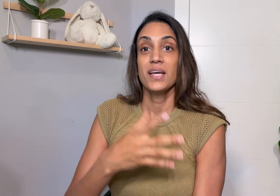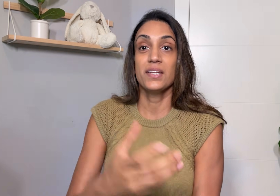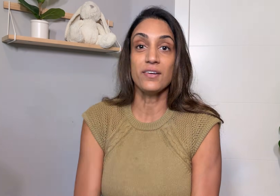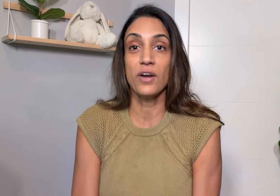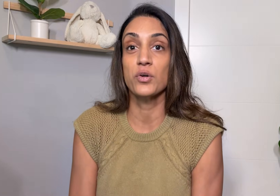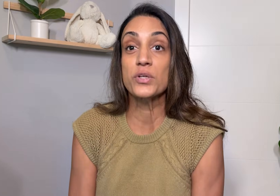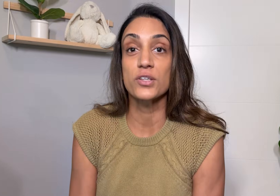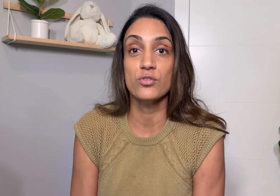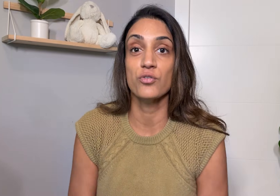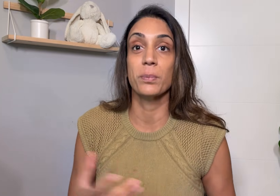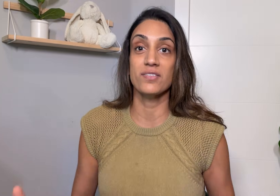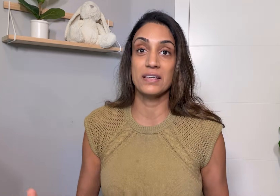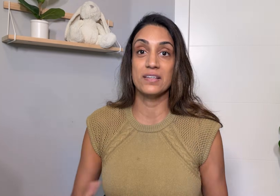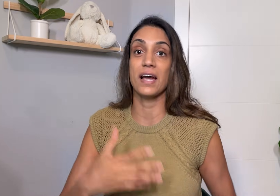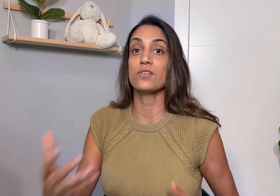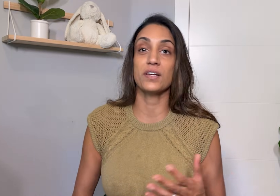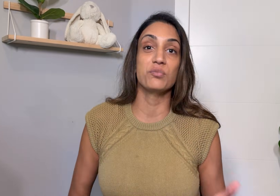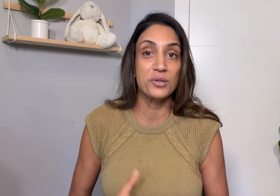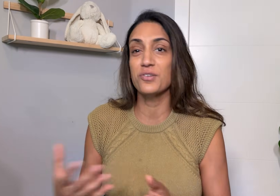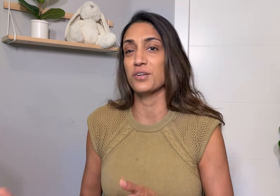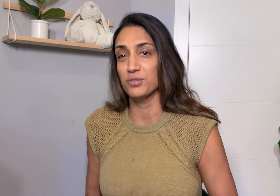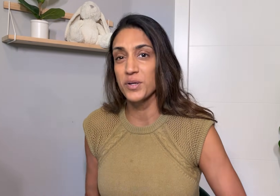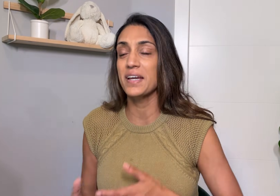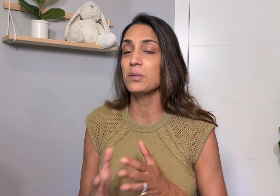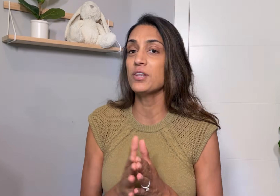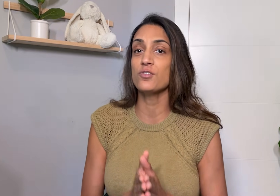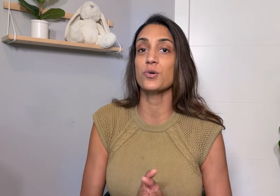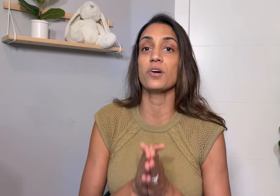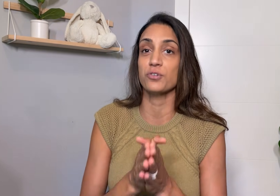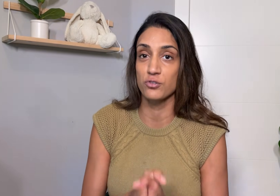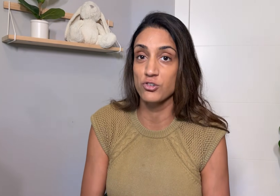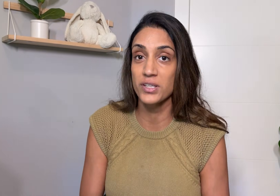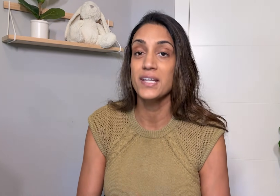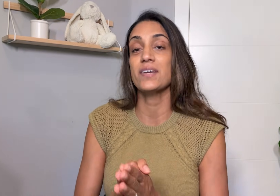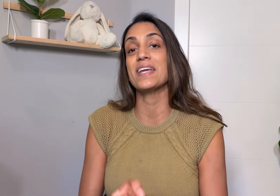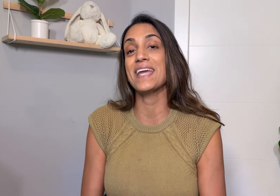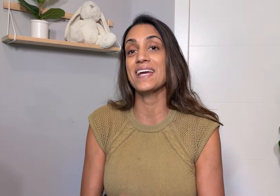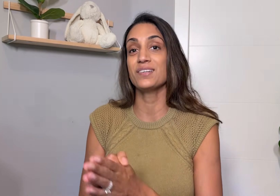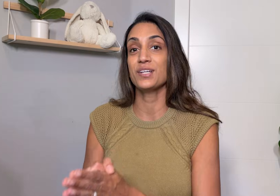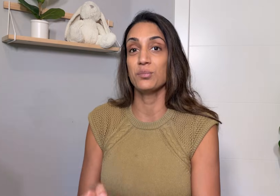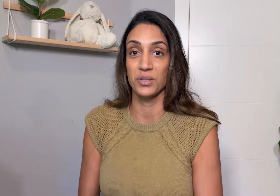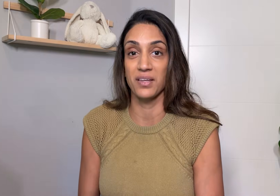The next five are really useful for basic needs outside of meals and fluids, and can be the source of frustration if they can't communicate.